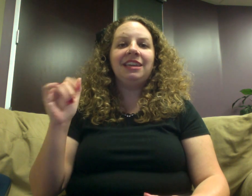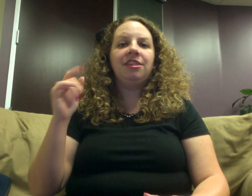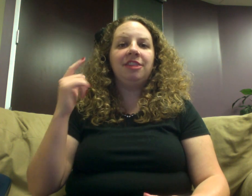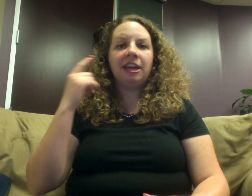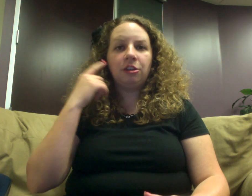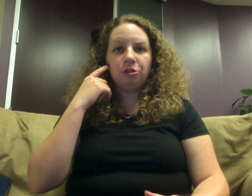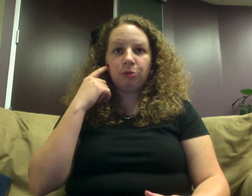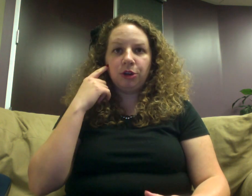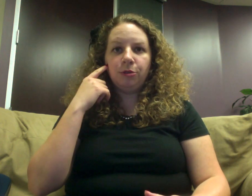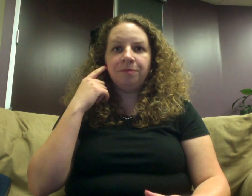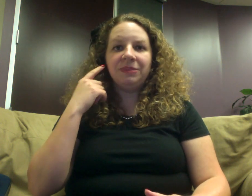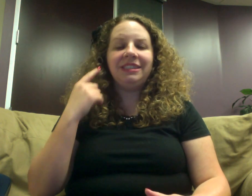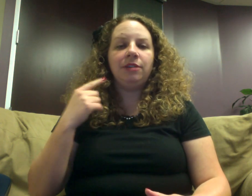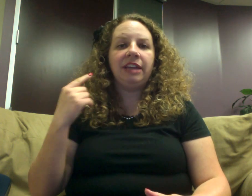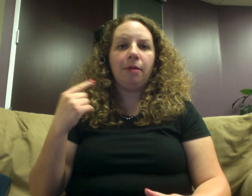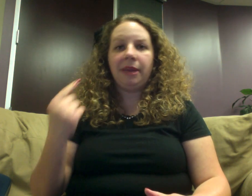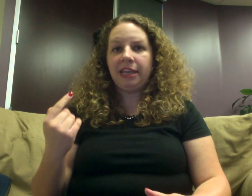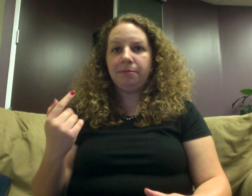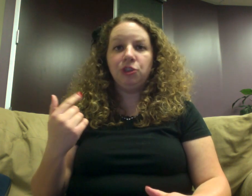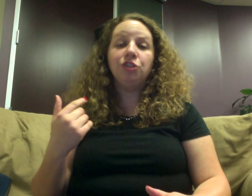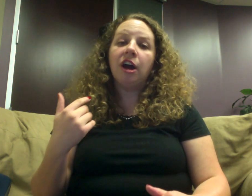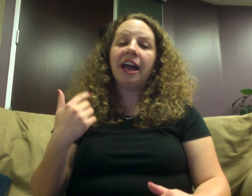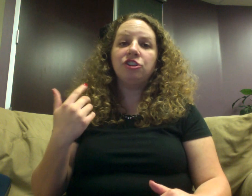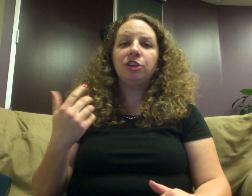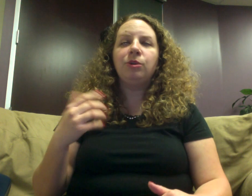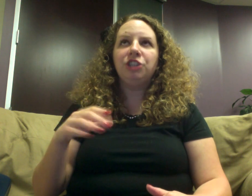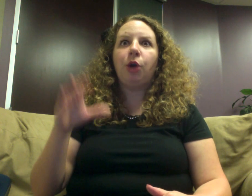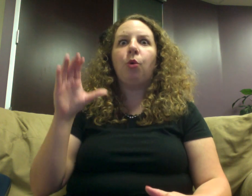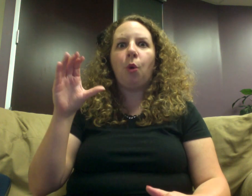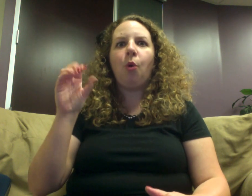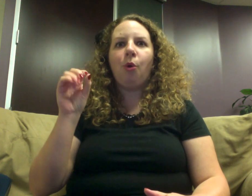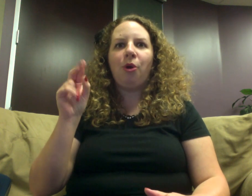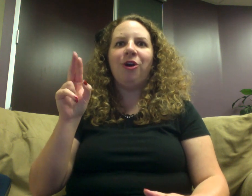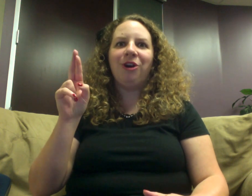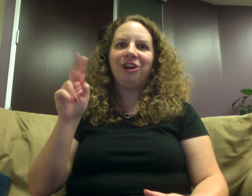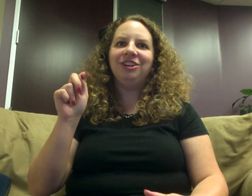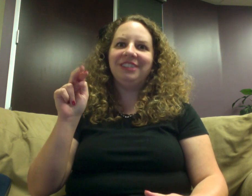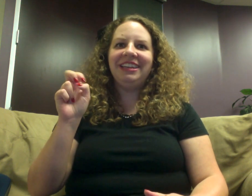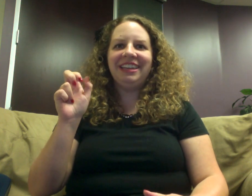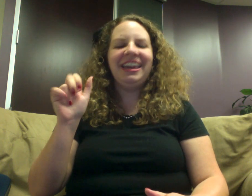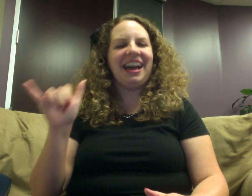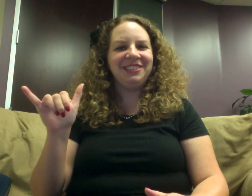I think through sounding out my name. So you're not actually going to go Cooouuuuurrrrttttttnnneeeyyyyy